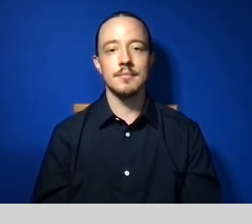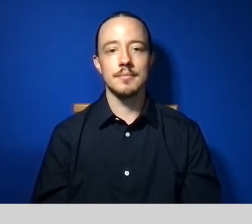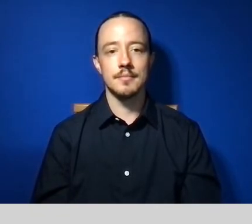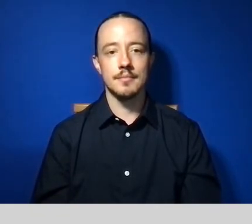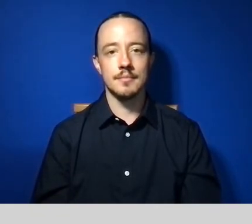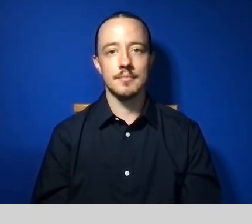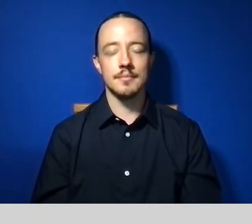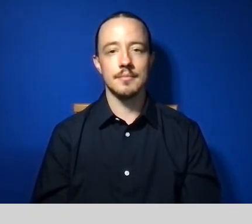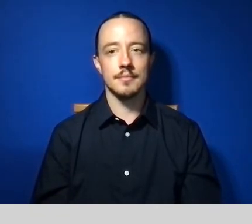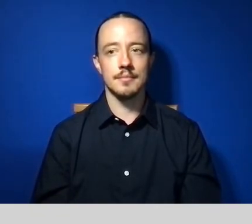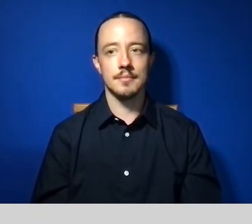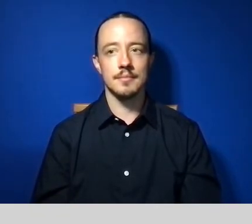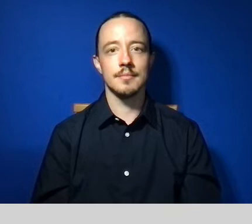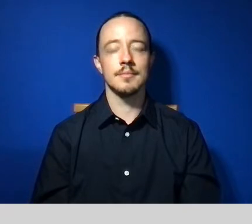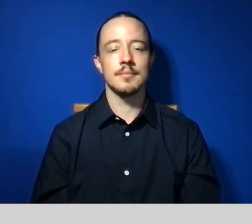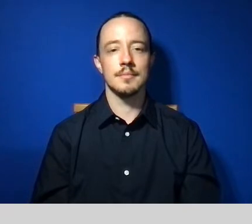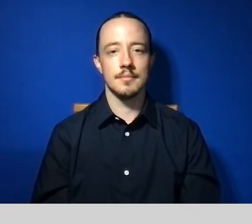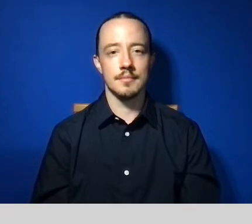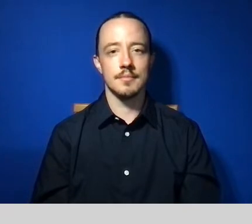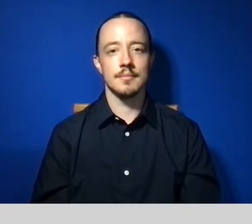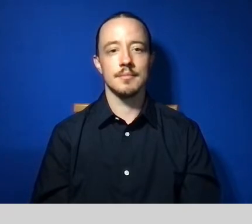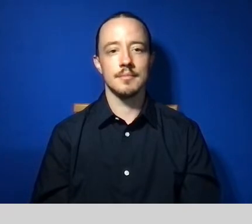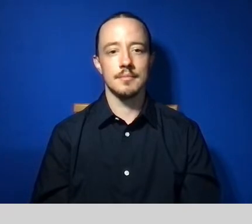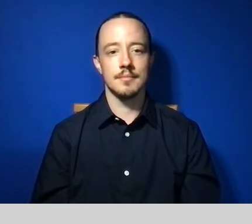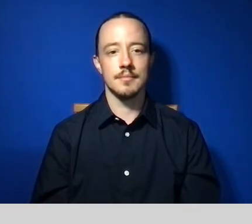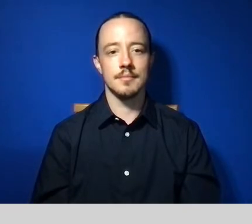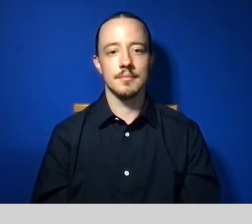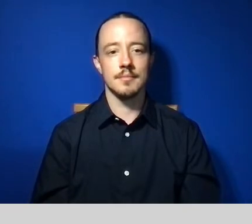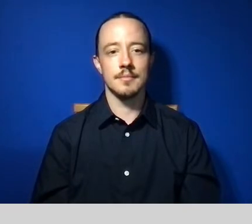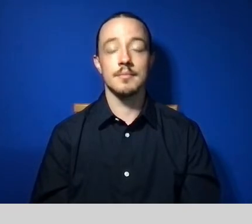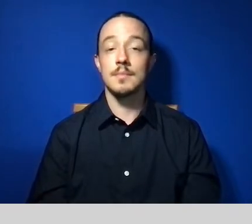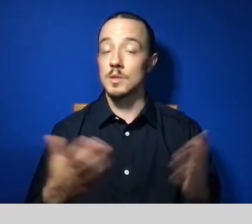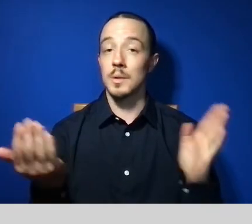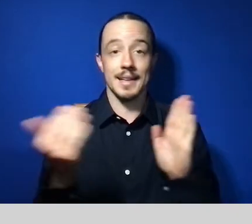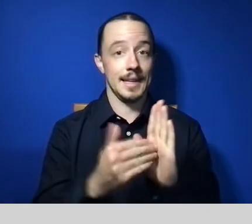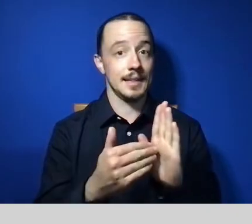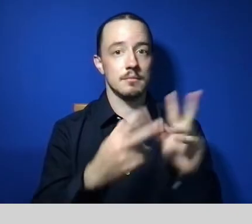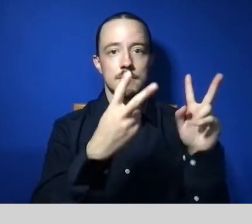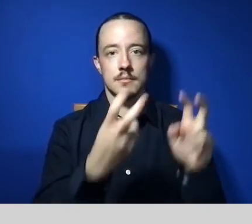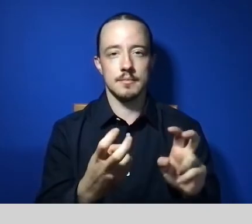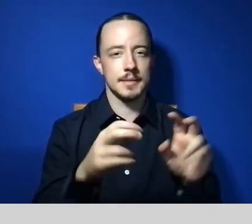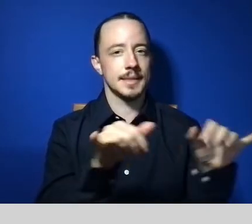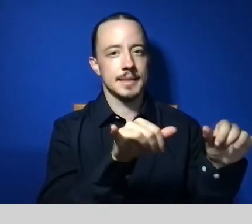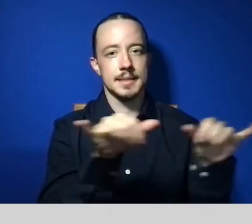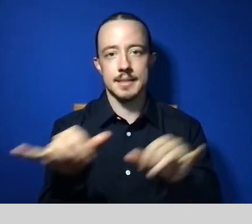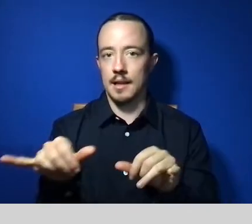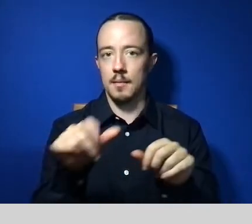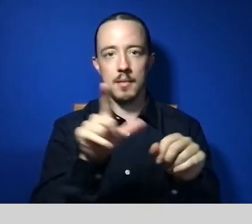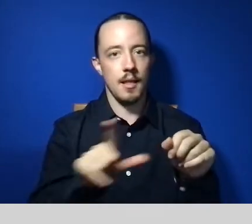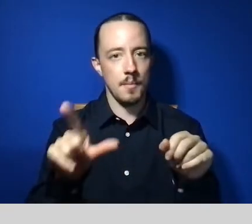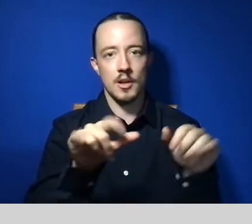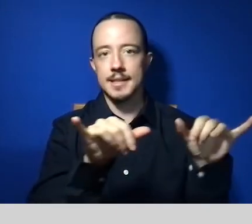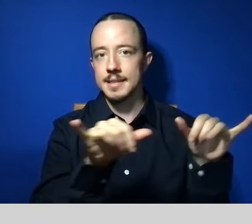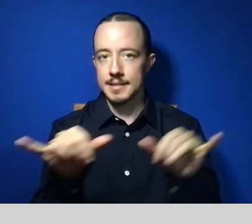and I'm going to read, I'm gonna read the same data. And again,